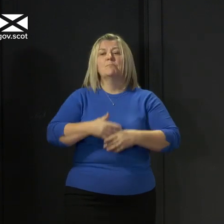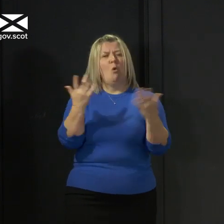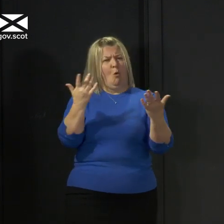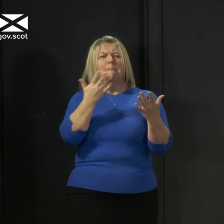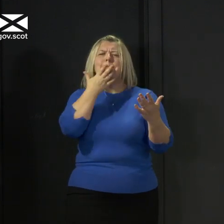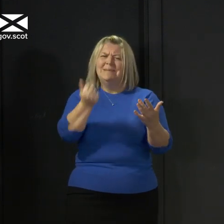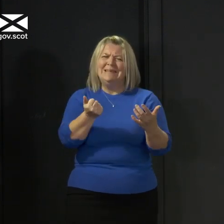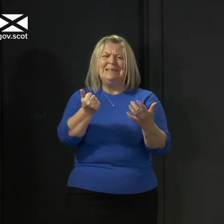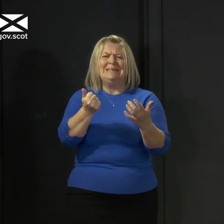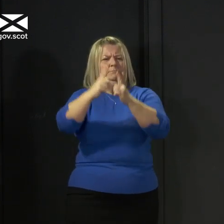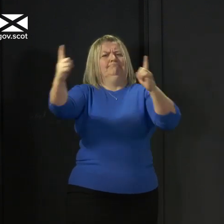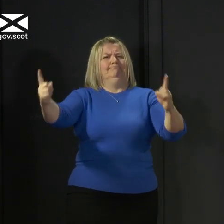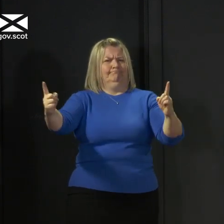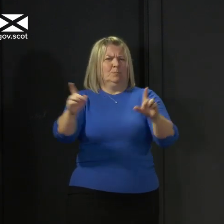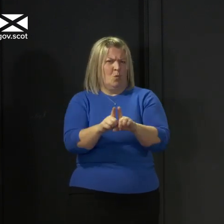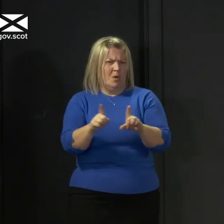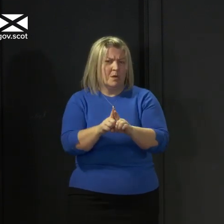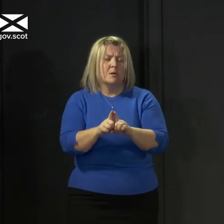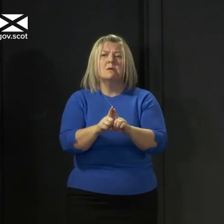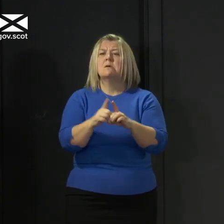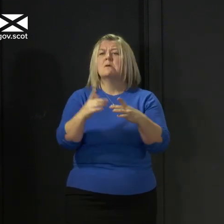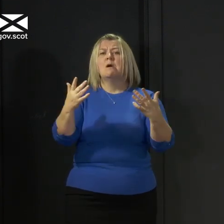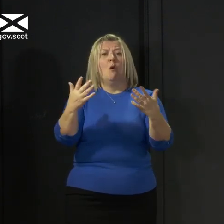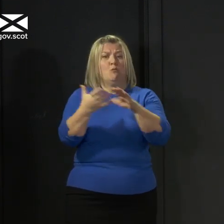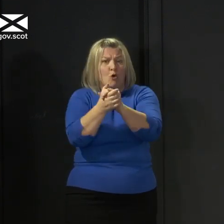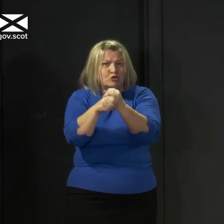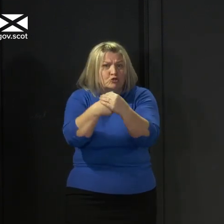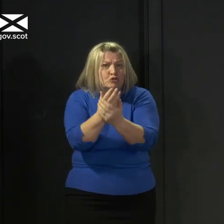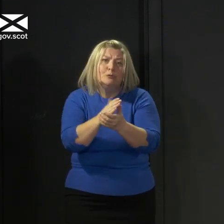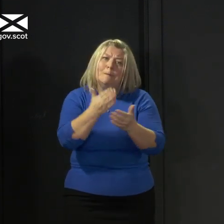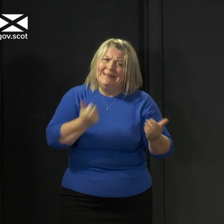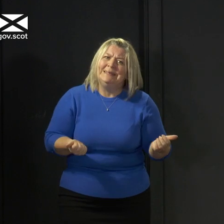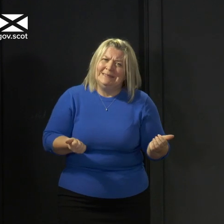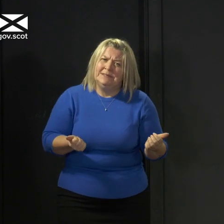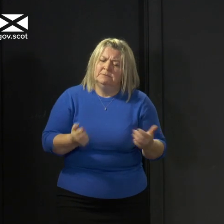these restrictions as I've said remain really tough and they get tougher as the